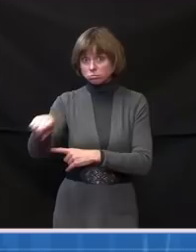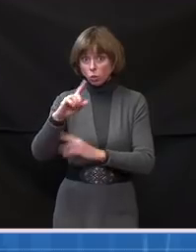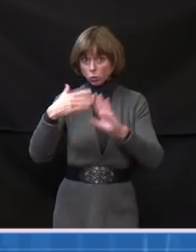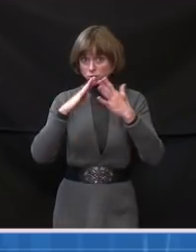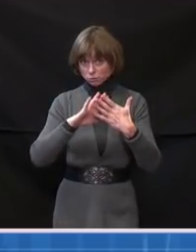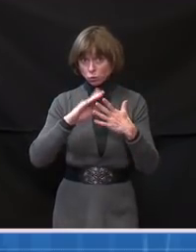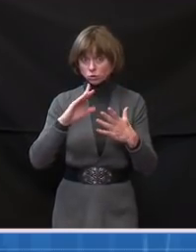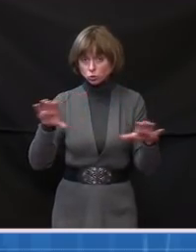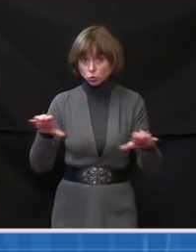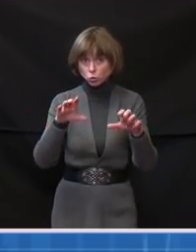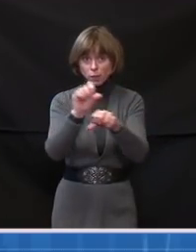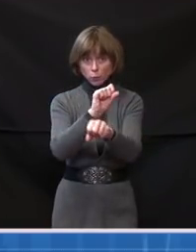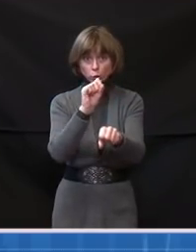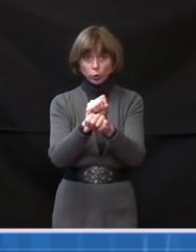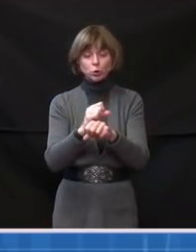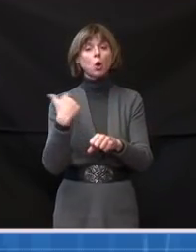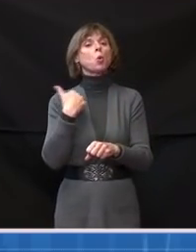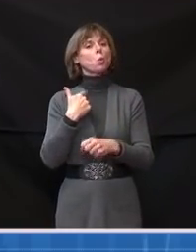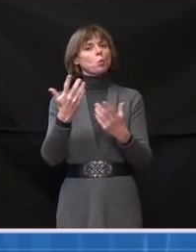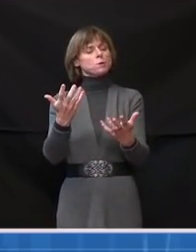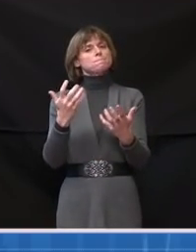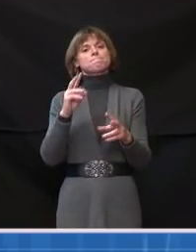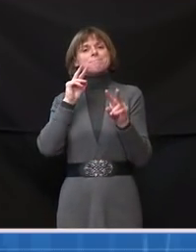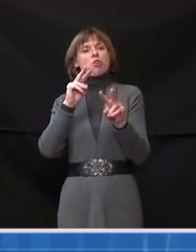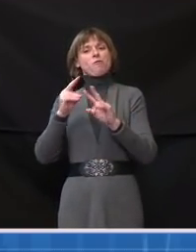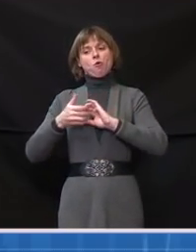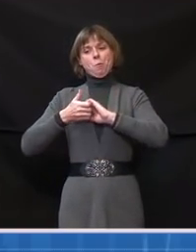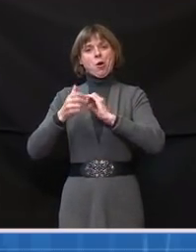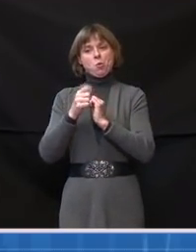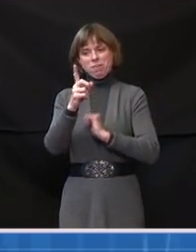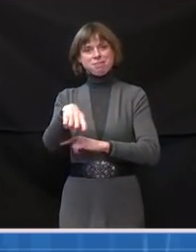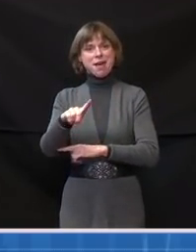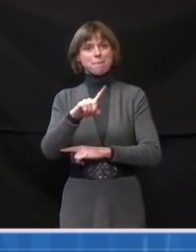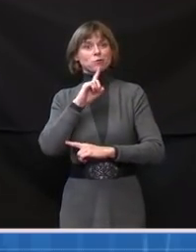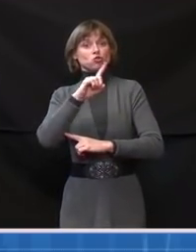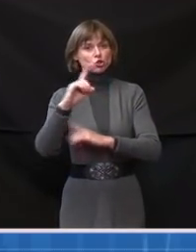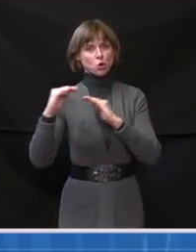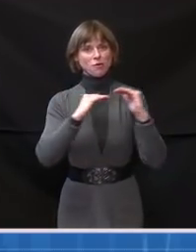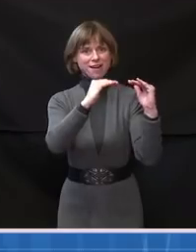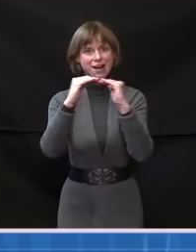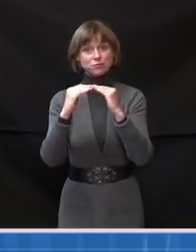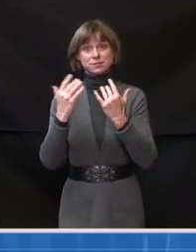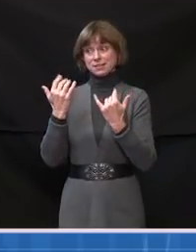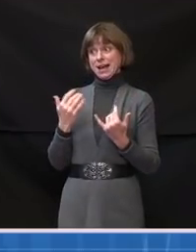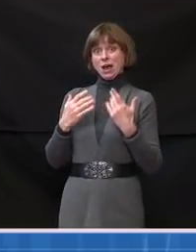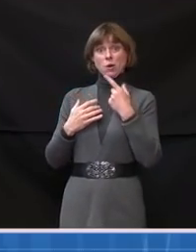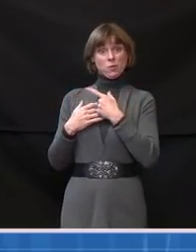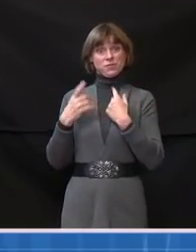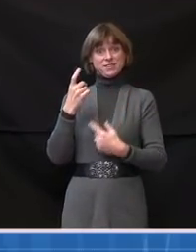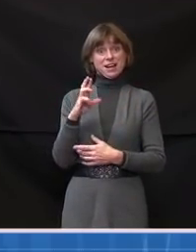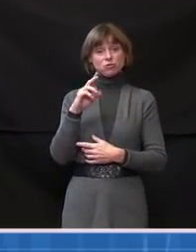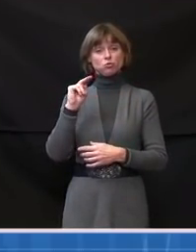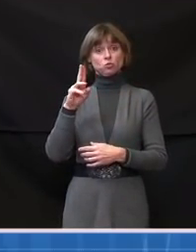And we look forward to partnering with them to ensure equity. Over to Dr. Nunez-Smith, who will provide more information